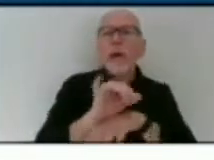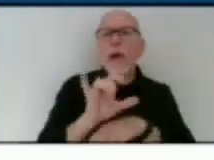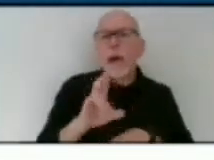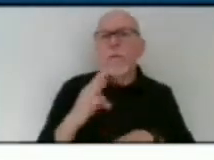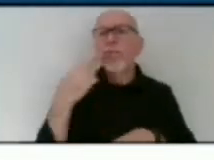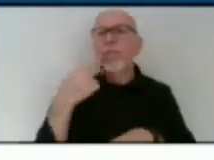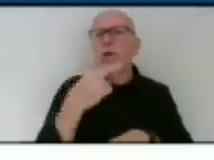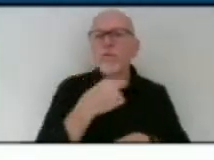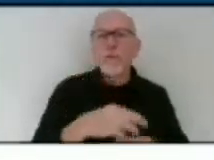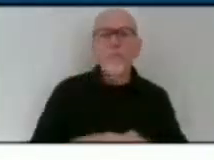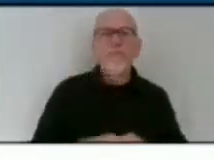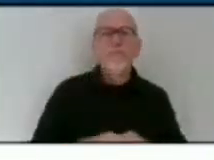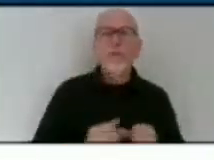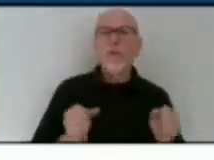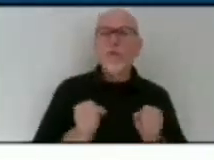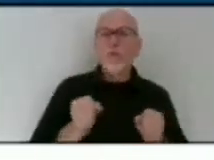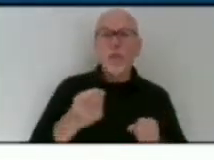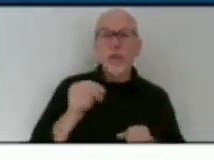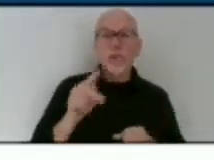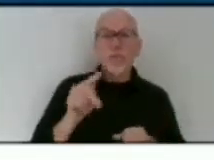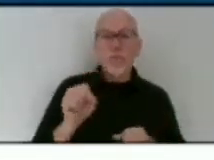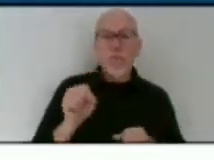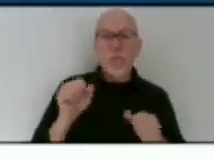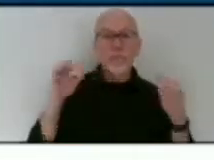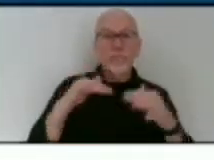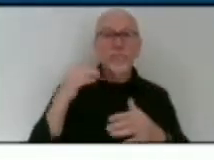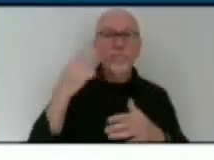Sports Indoor K through 12 extracurricular and co curricular